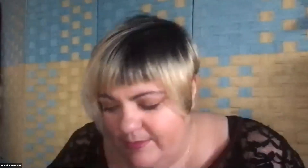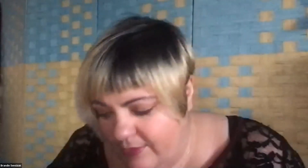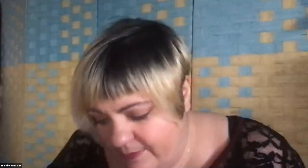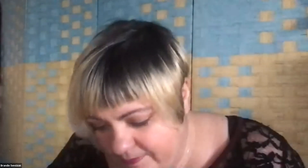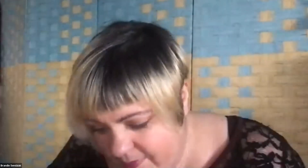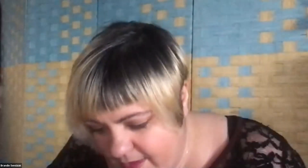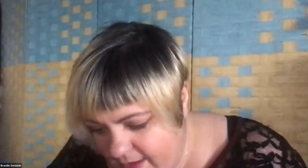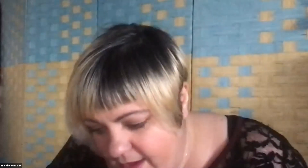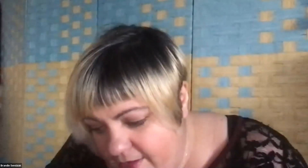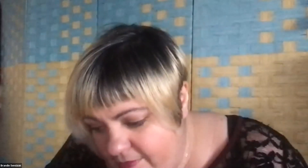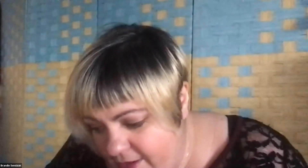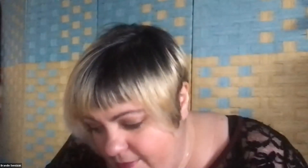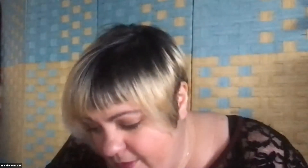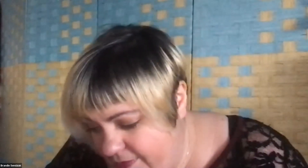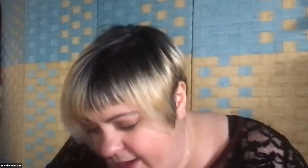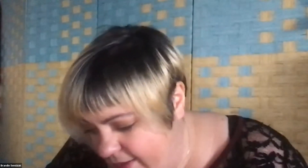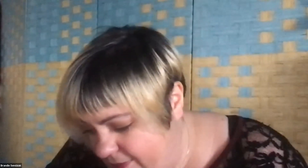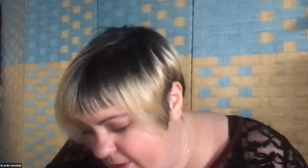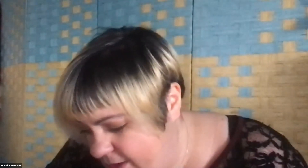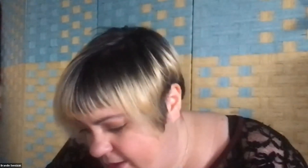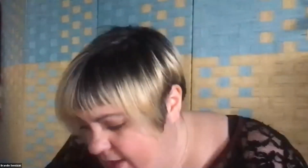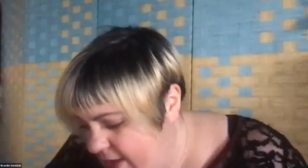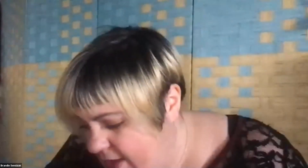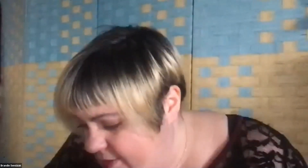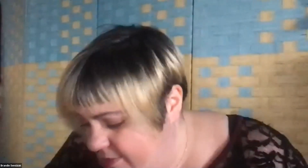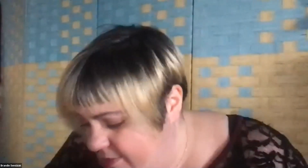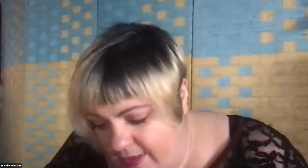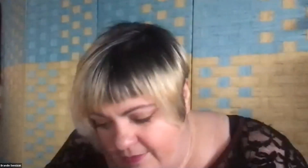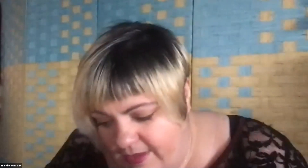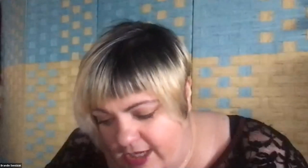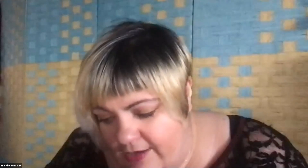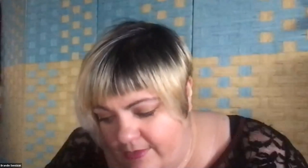hospital for discrimination reasons, try to not lose hope.